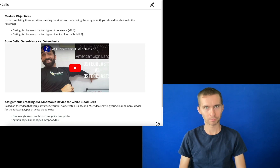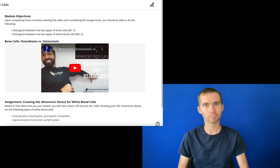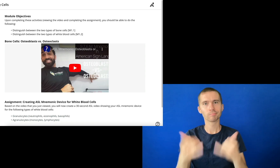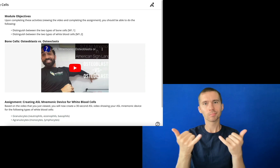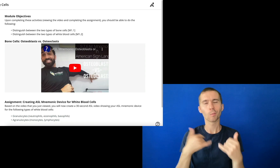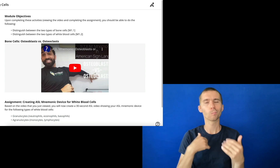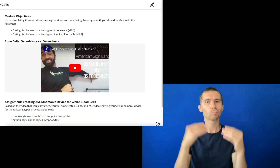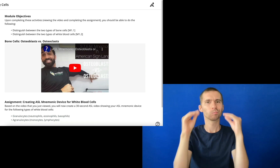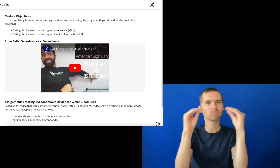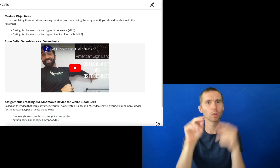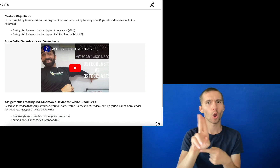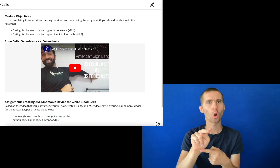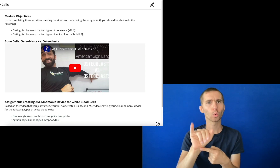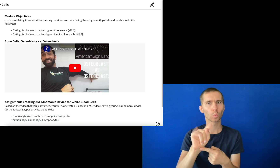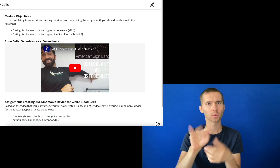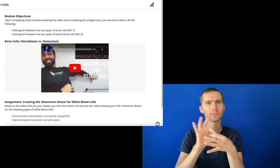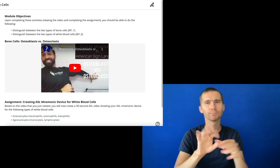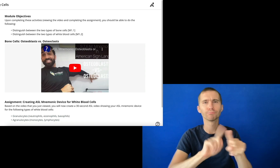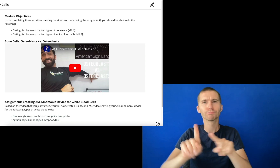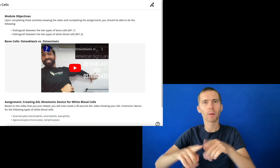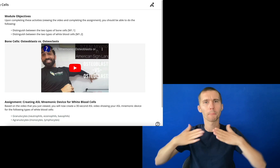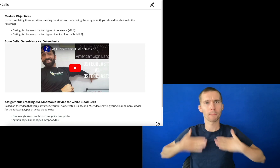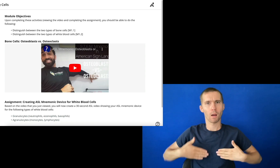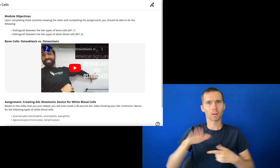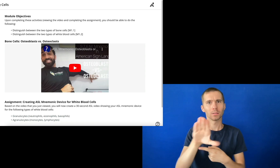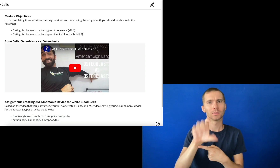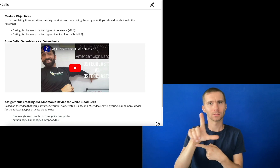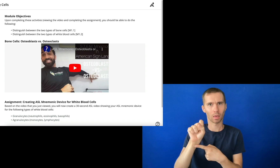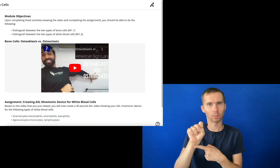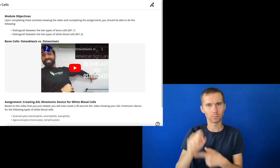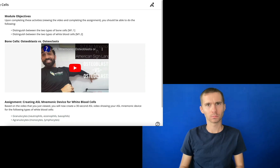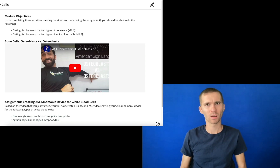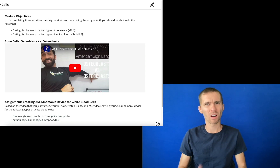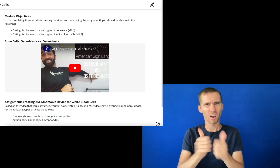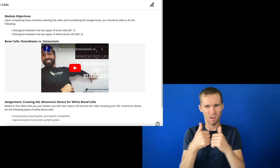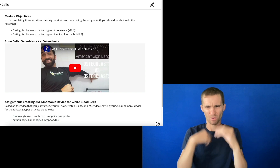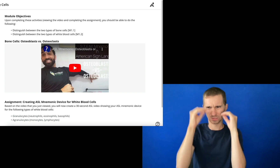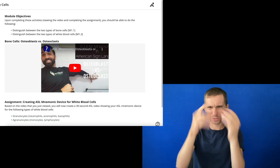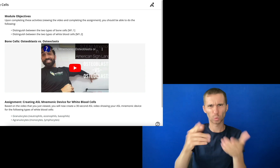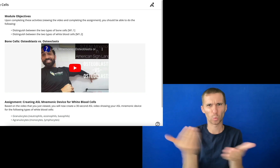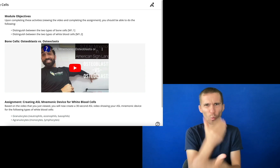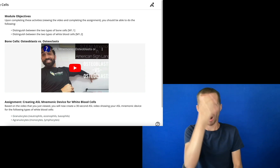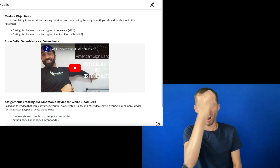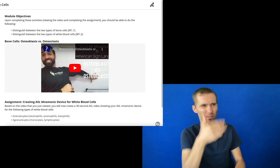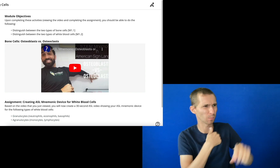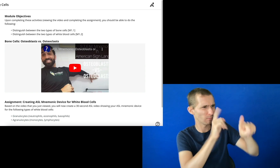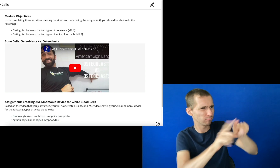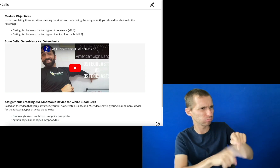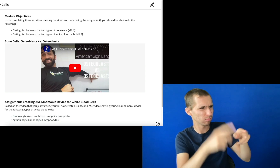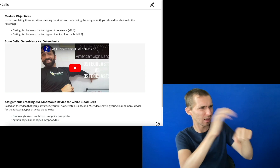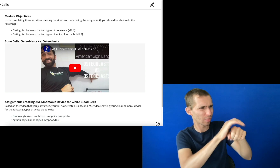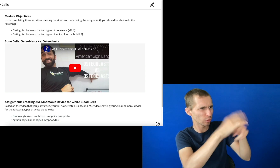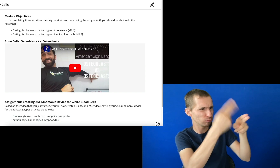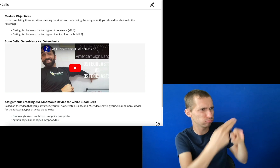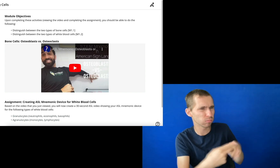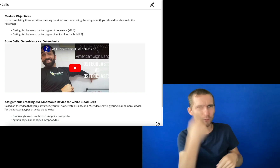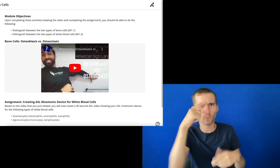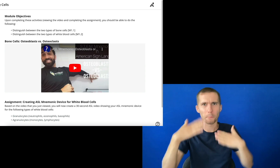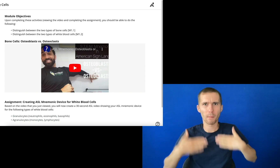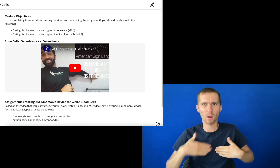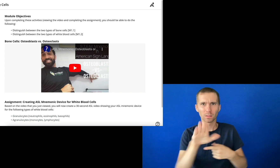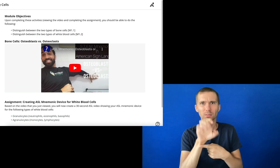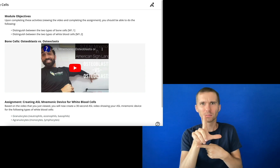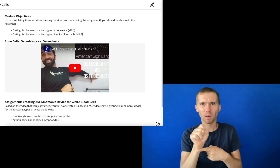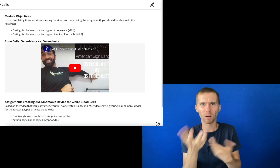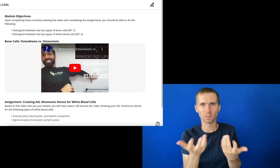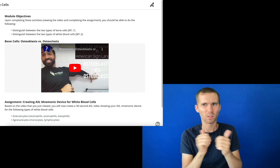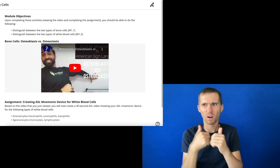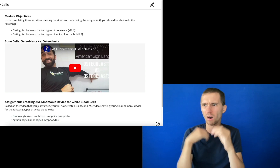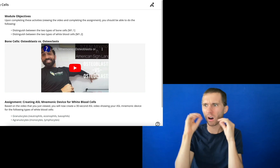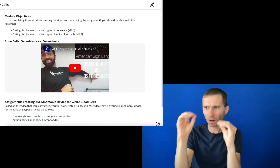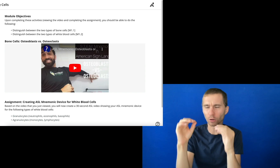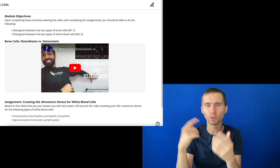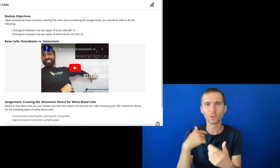There is a unit on body cells where I want to teach students about the different types of body cells.